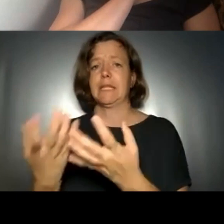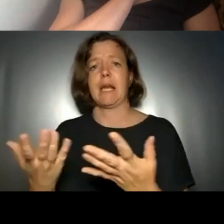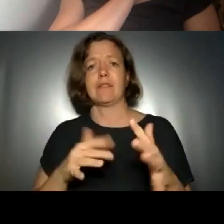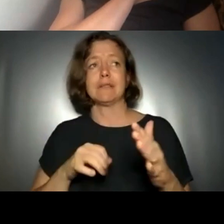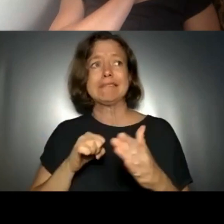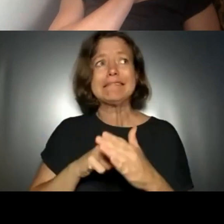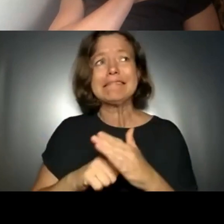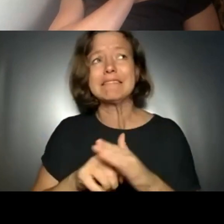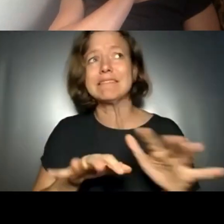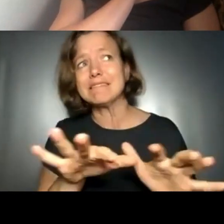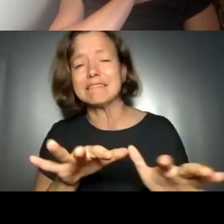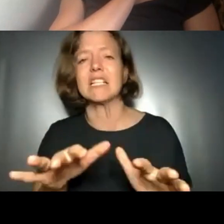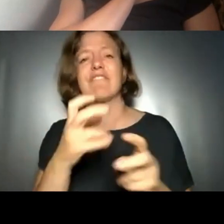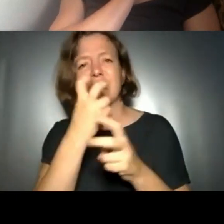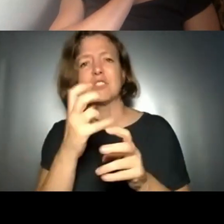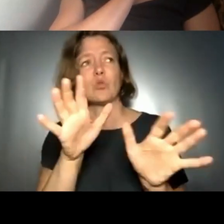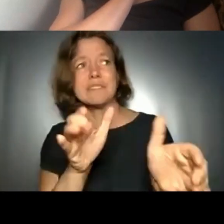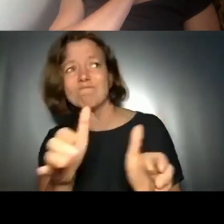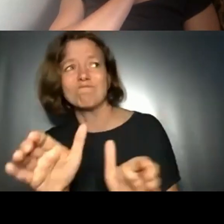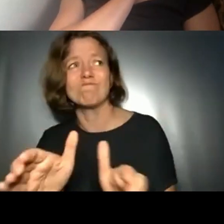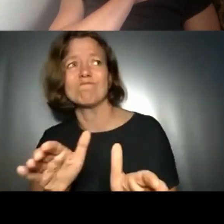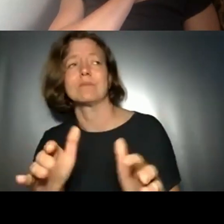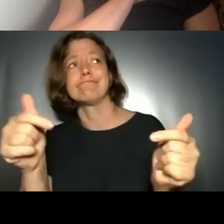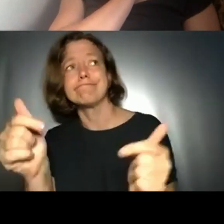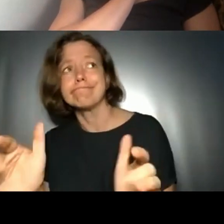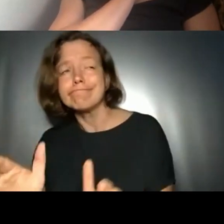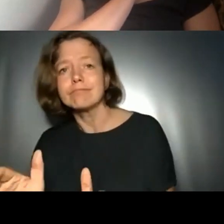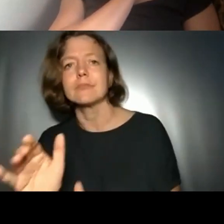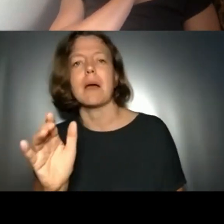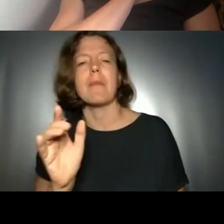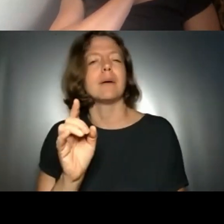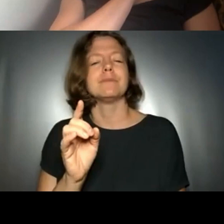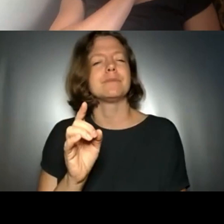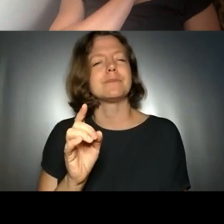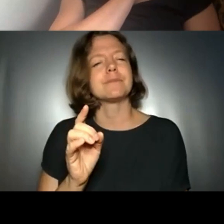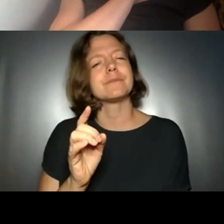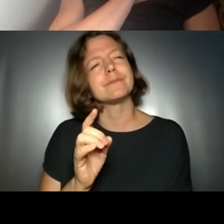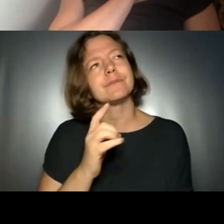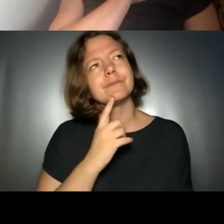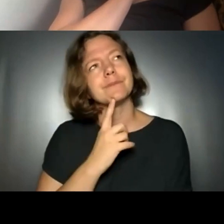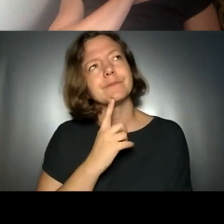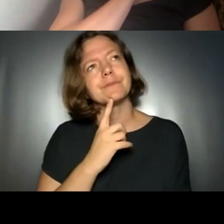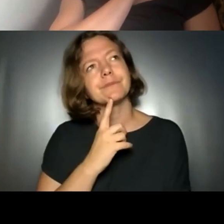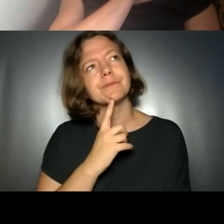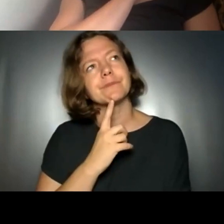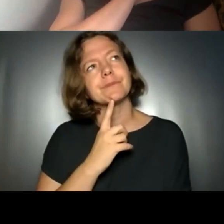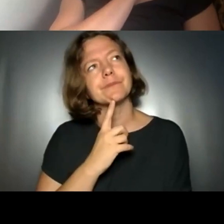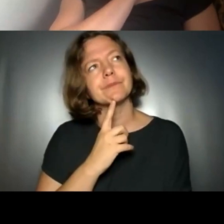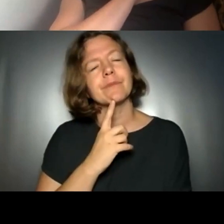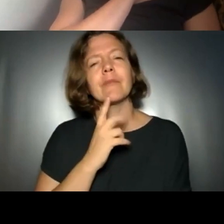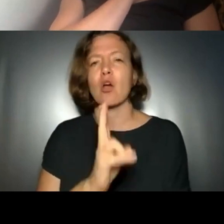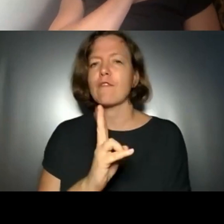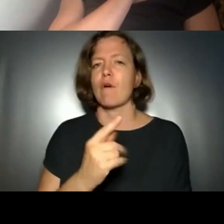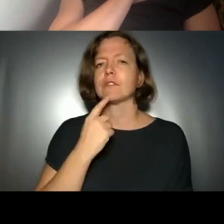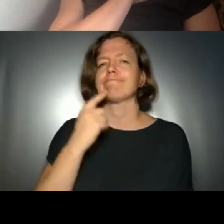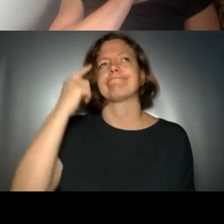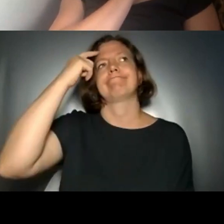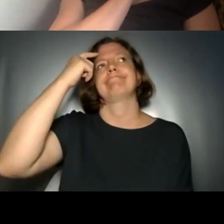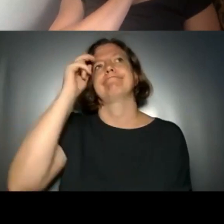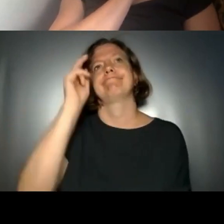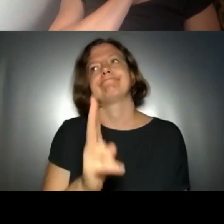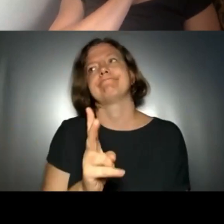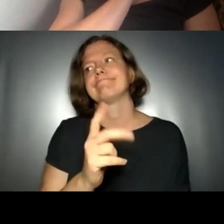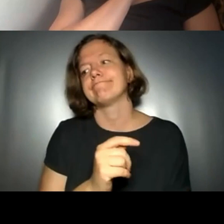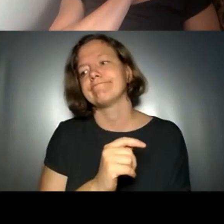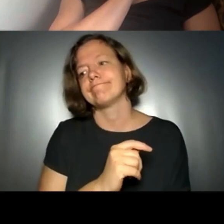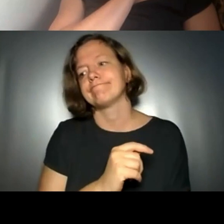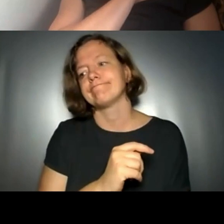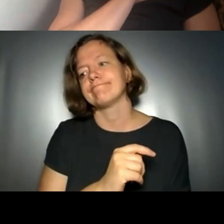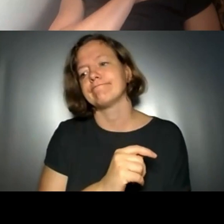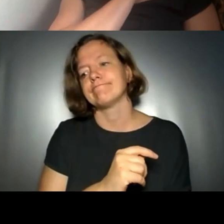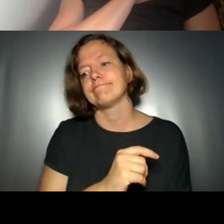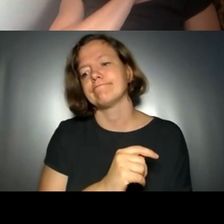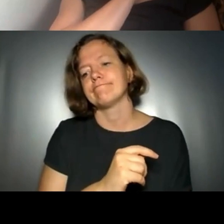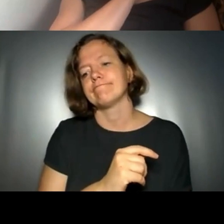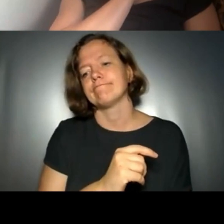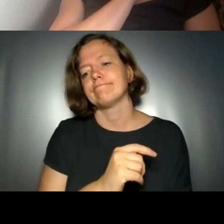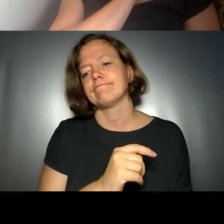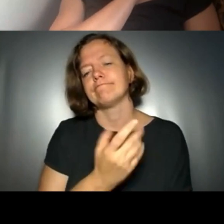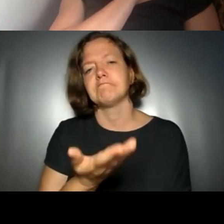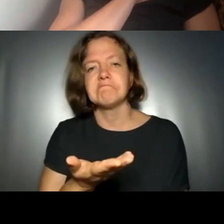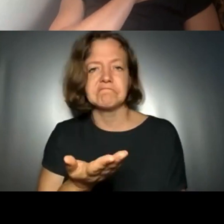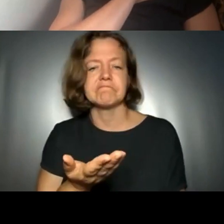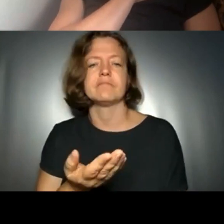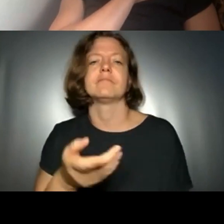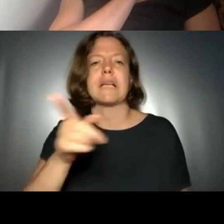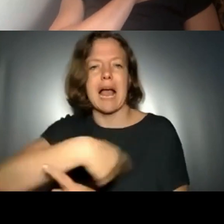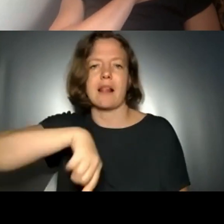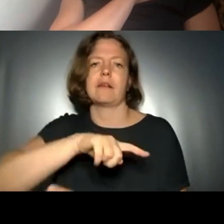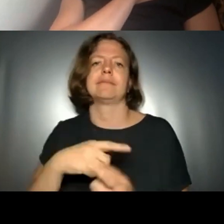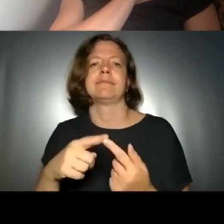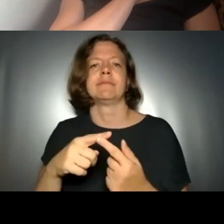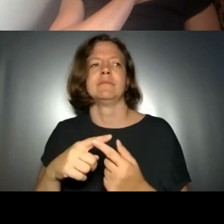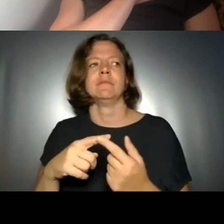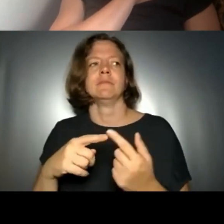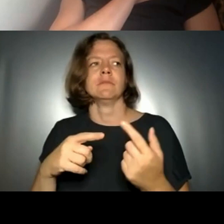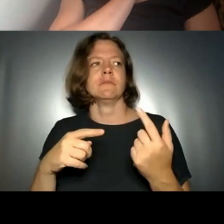And I think, yeah, that's where I often realized that I need - or we all maybe need to get better in considering that also.